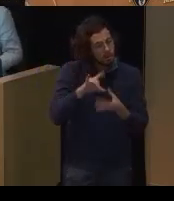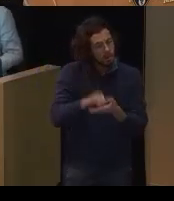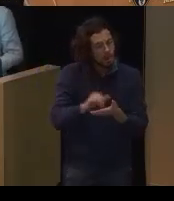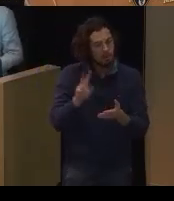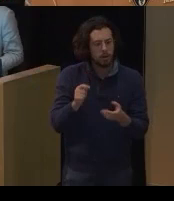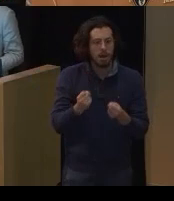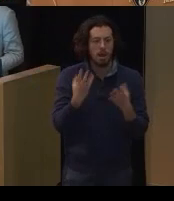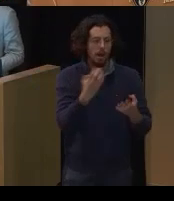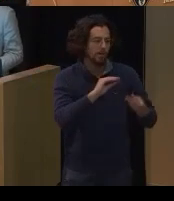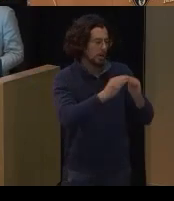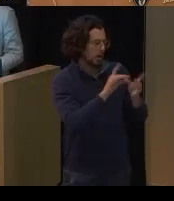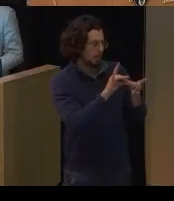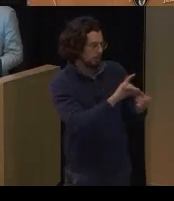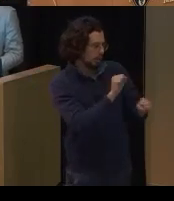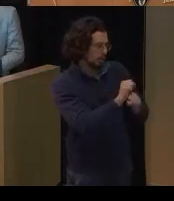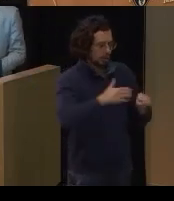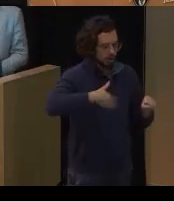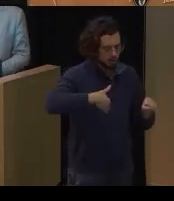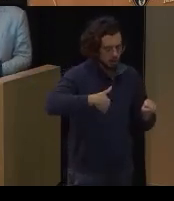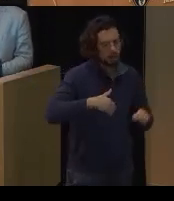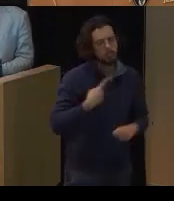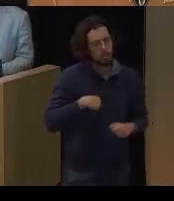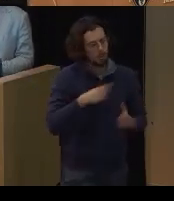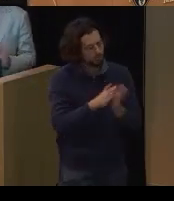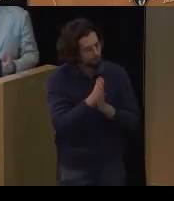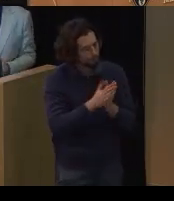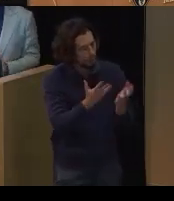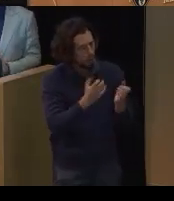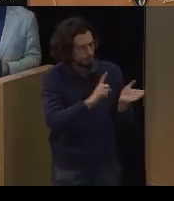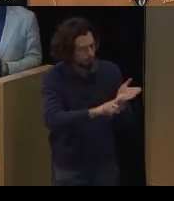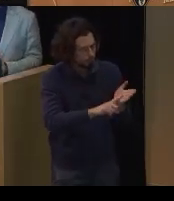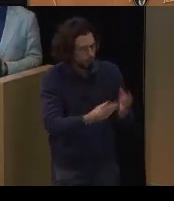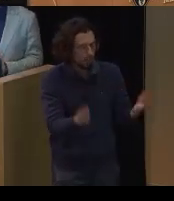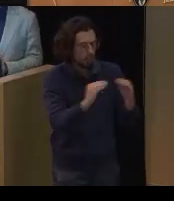empirical work in this area although this is an area we're eager to advance our our efforts in